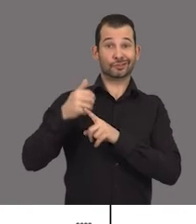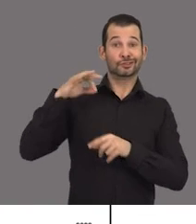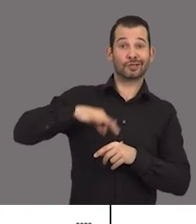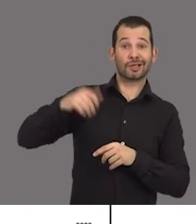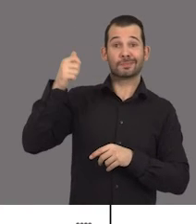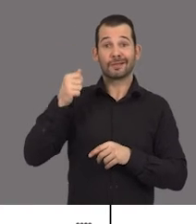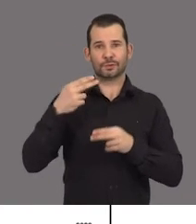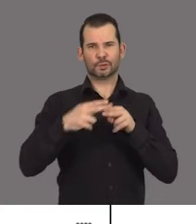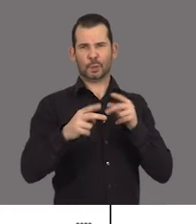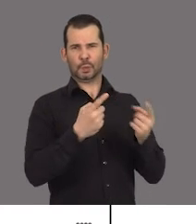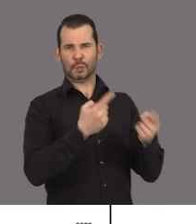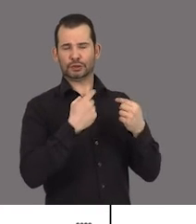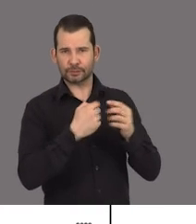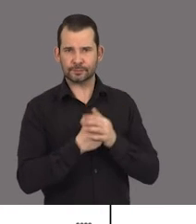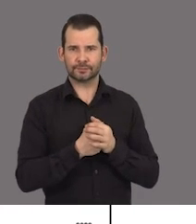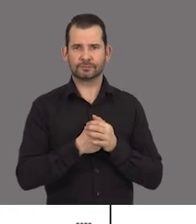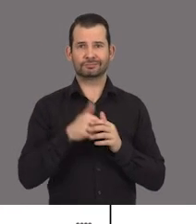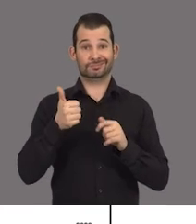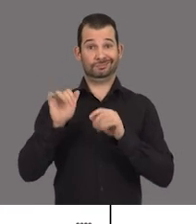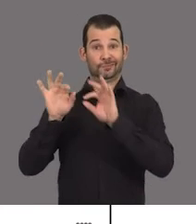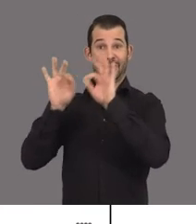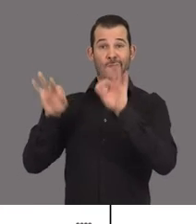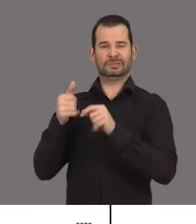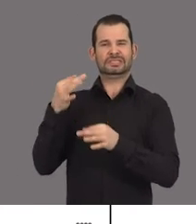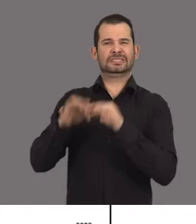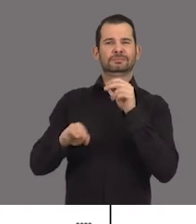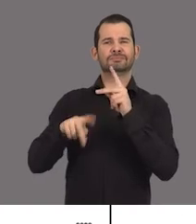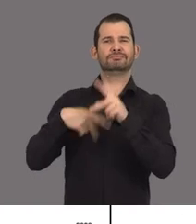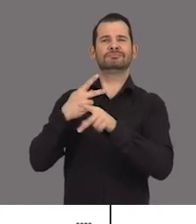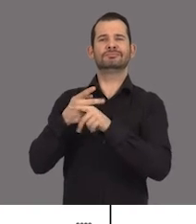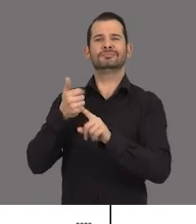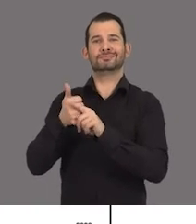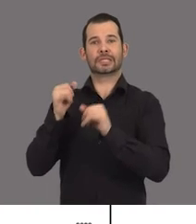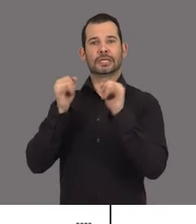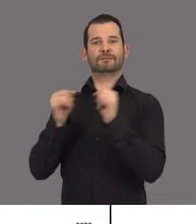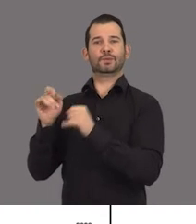This form is a simplified version of the individual income tax and benefit return.